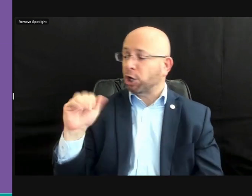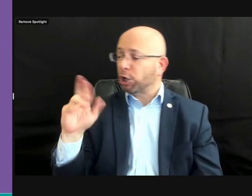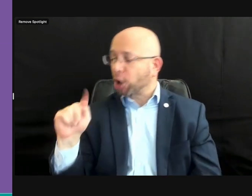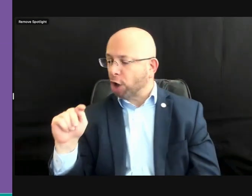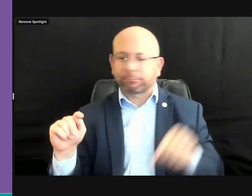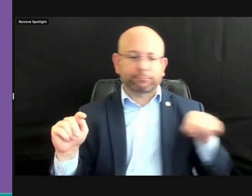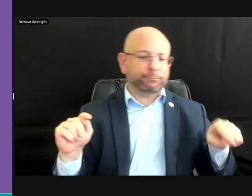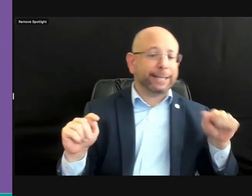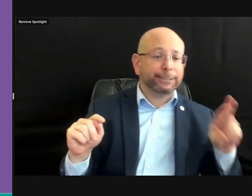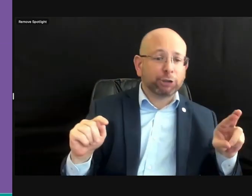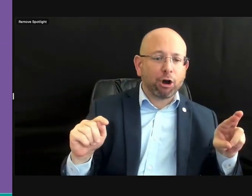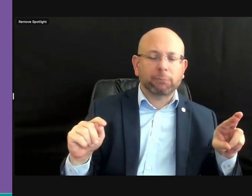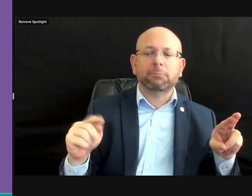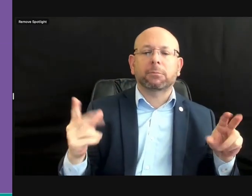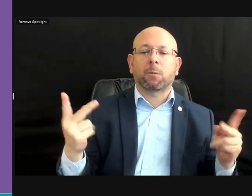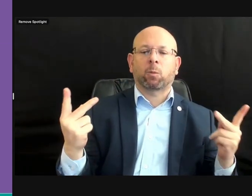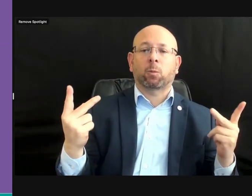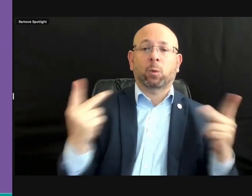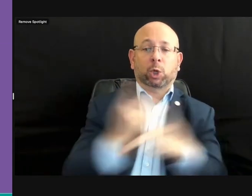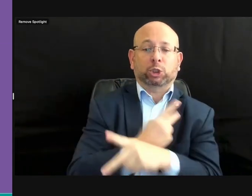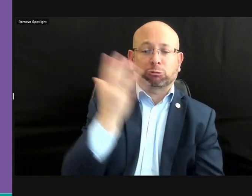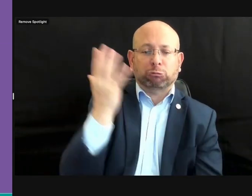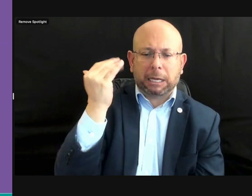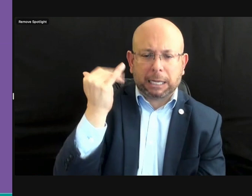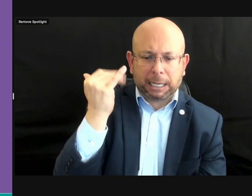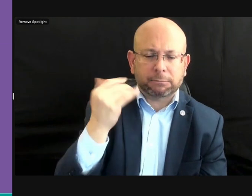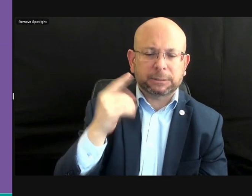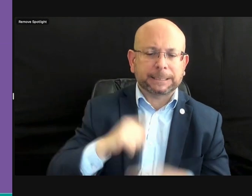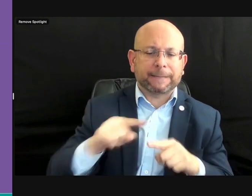Whether it is CART or ASR, either one